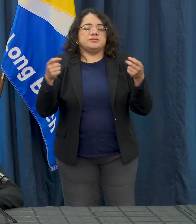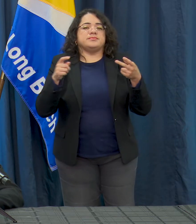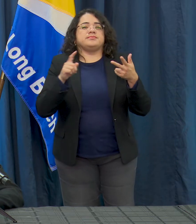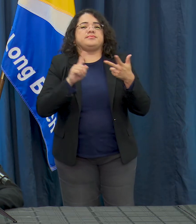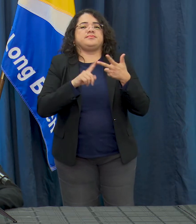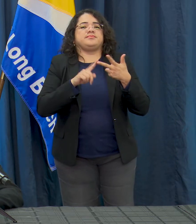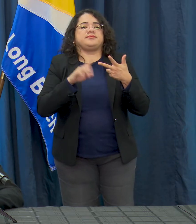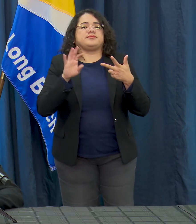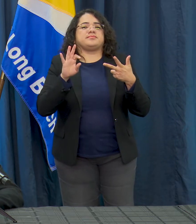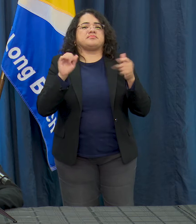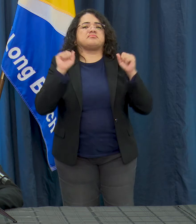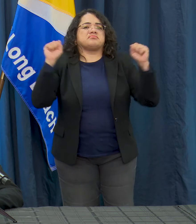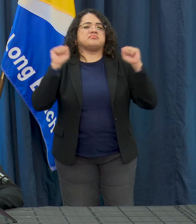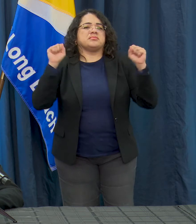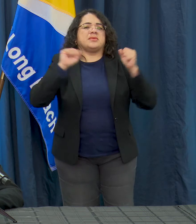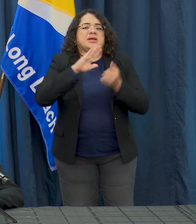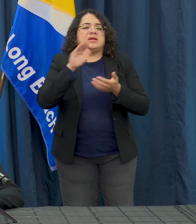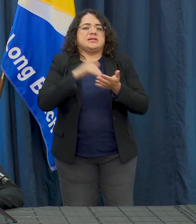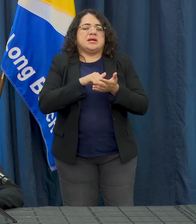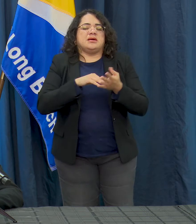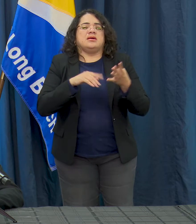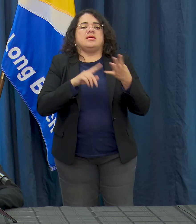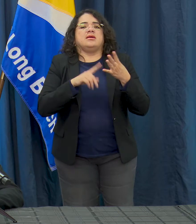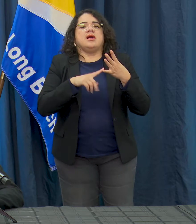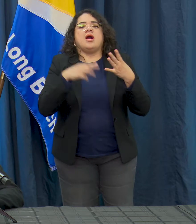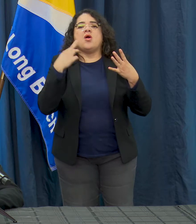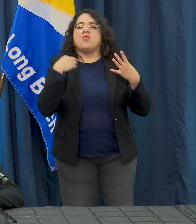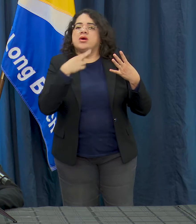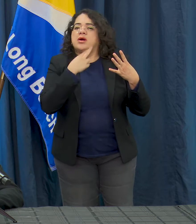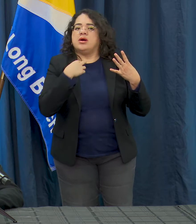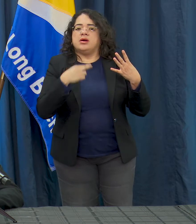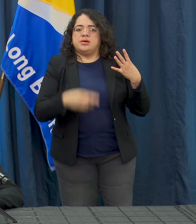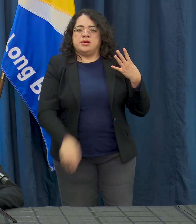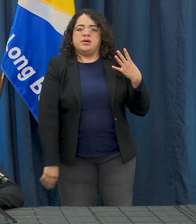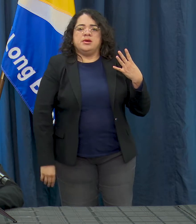restaurants - Mayor can you elaborate as you continue to do a little bit more